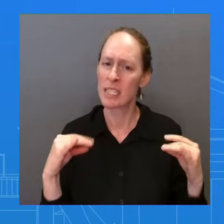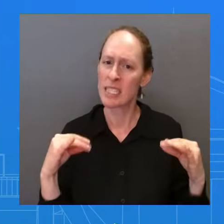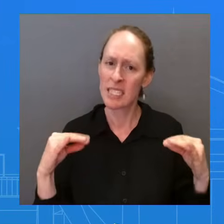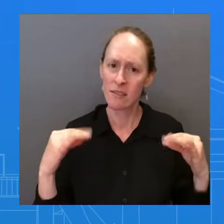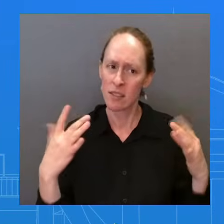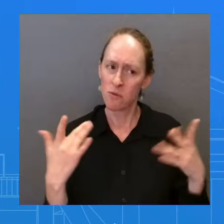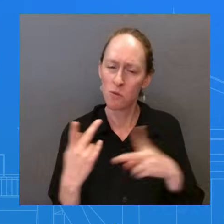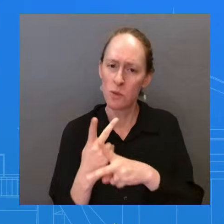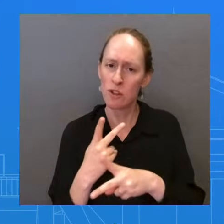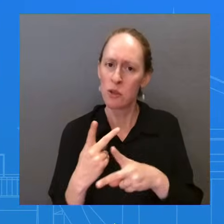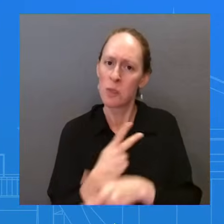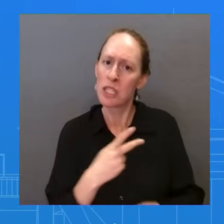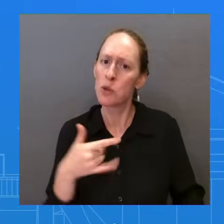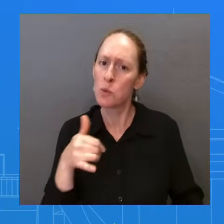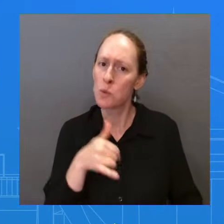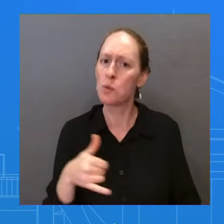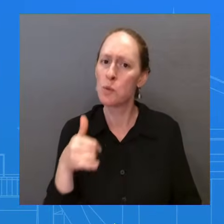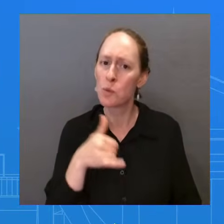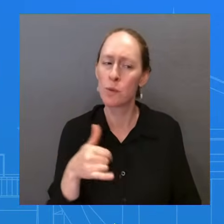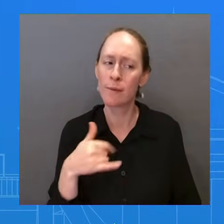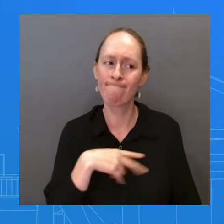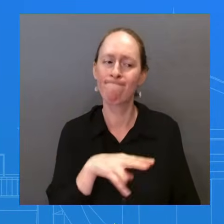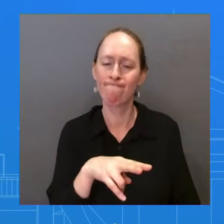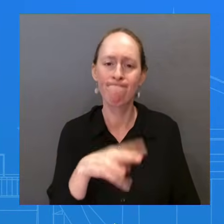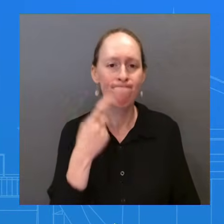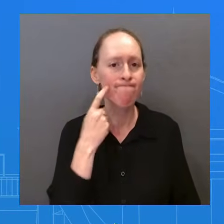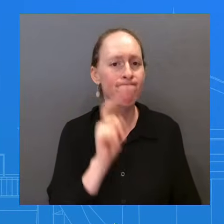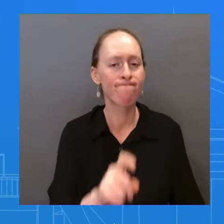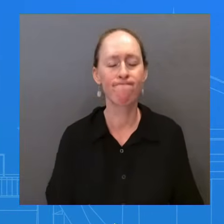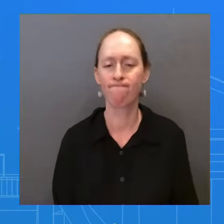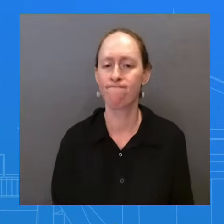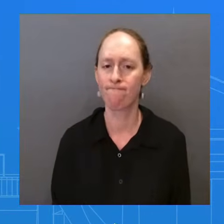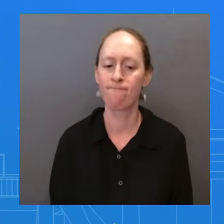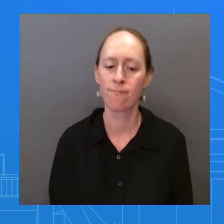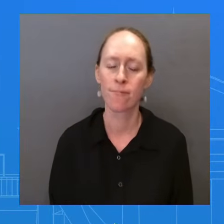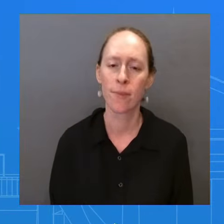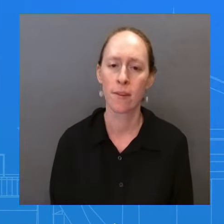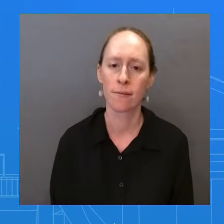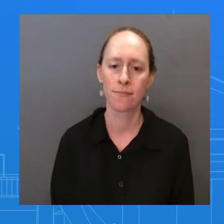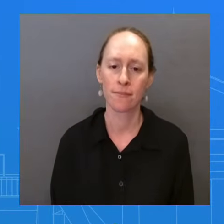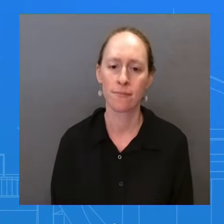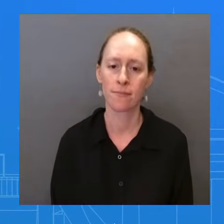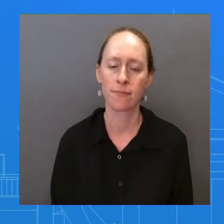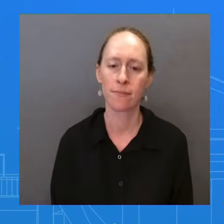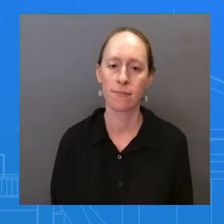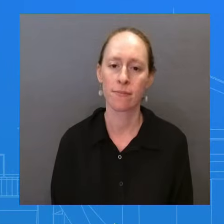The Press: Thank you. Ms. Jean-Pierre: Go ahead. The Press: Thank you, Karine. Hi, John. I just want to follow up on China.